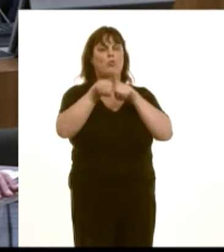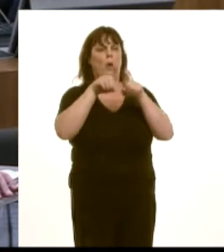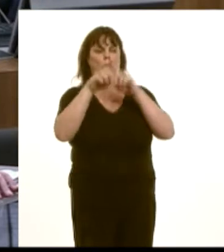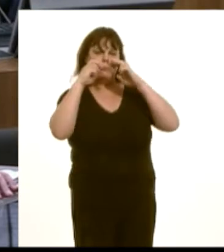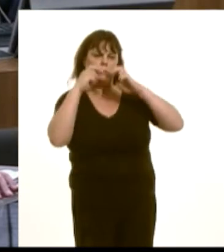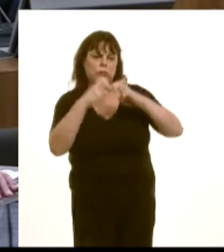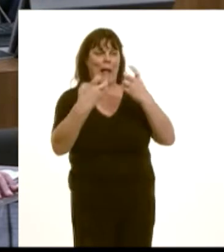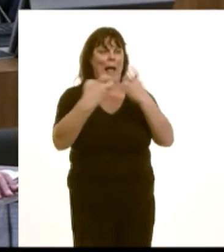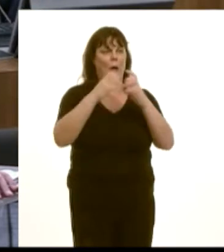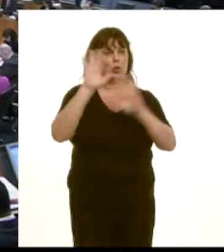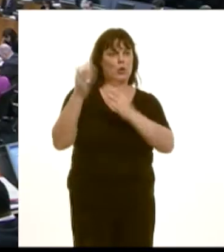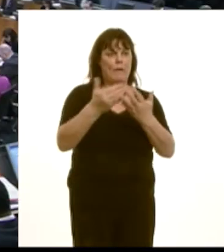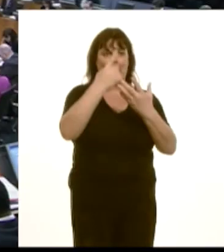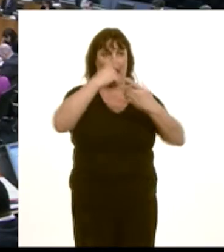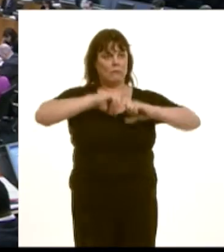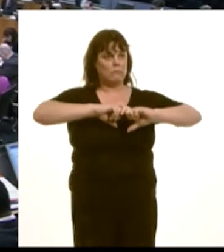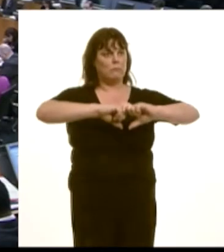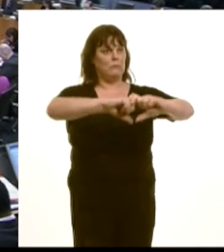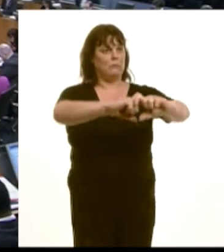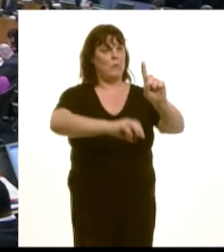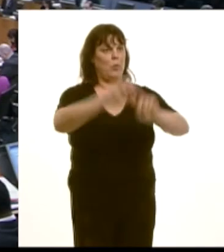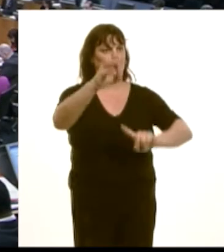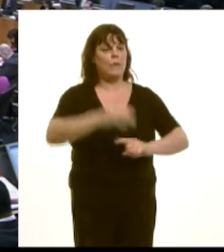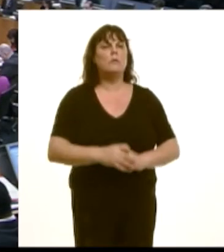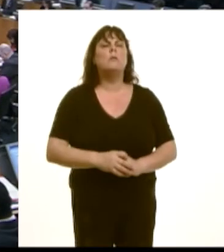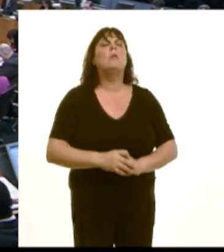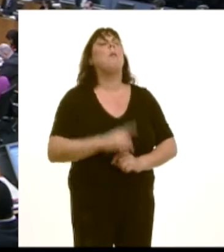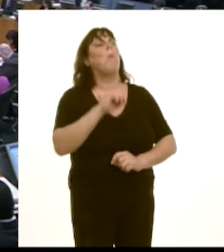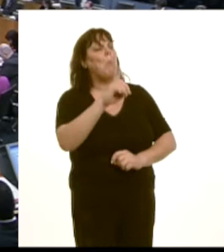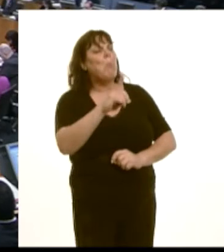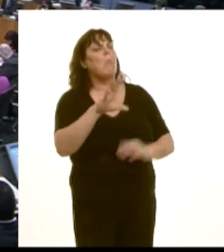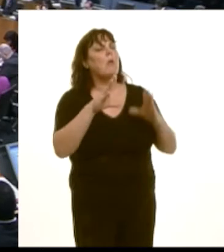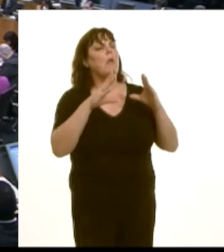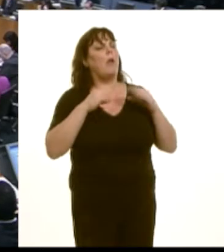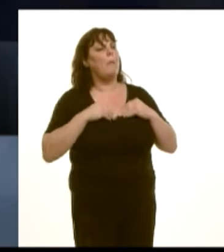Aled Roberts: I accept that. Do you as a Government feel that it is sufficient that the chief